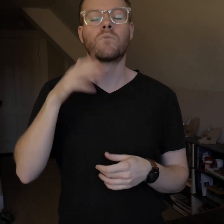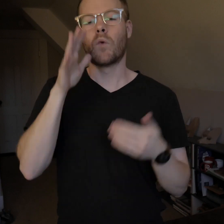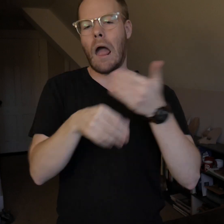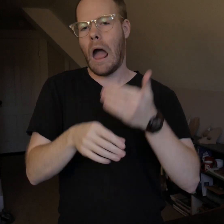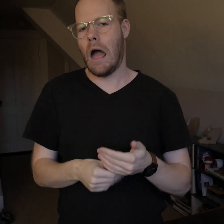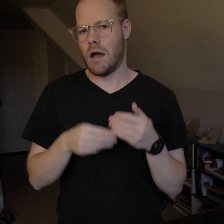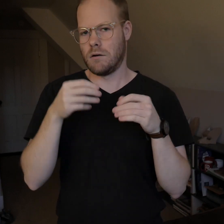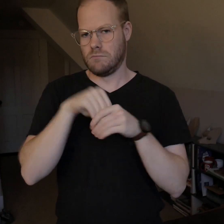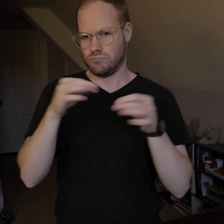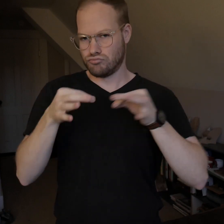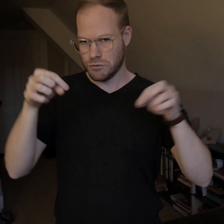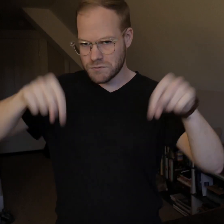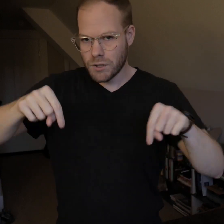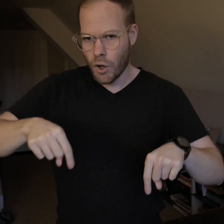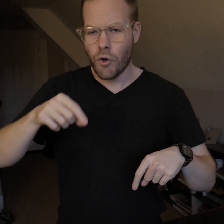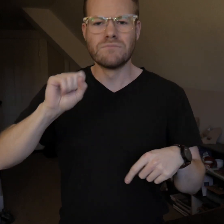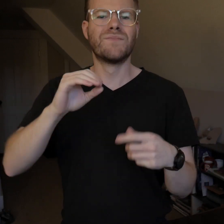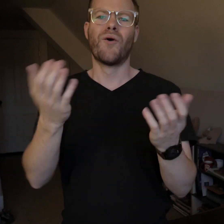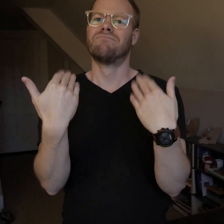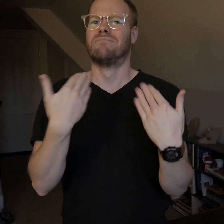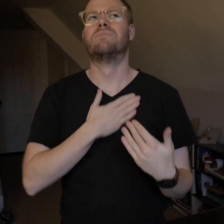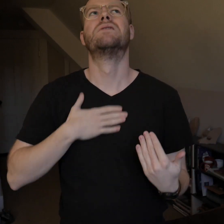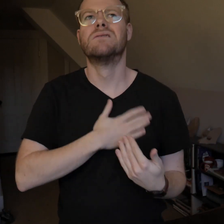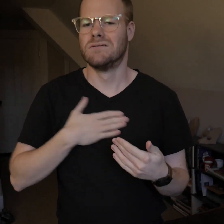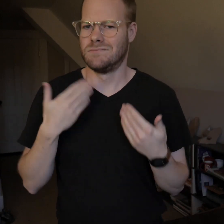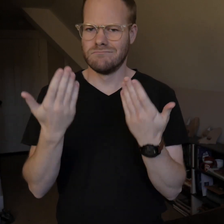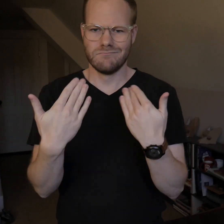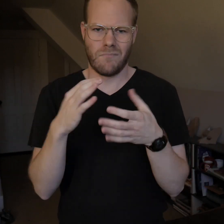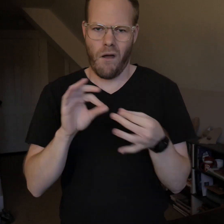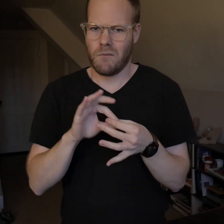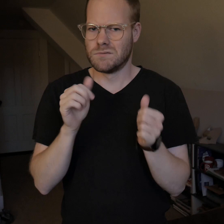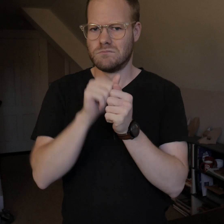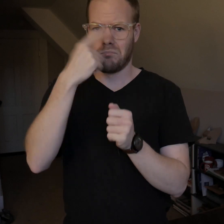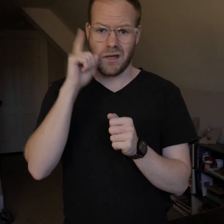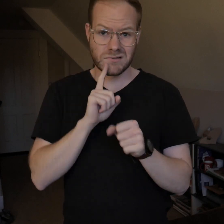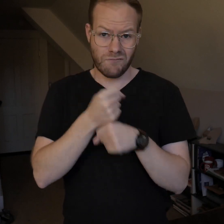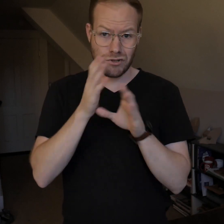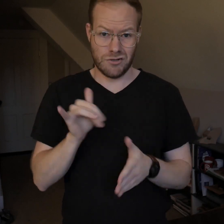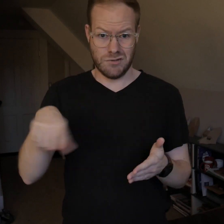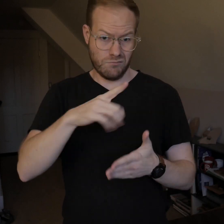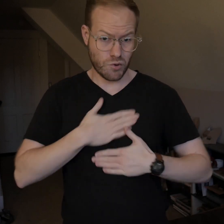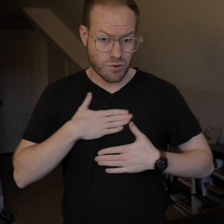I’ll be adding them in the description below, so please feel free to comment with Black Deaf creators that you enjoy!